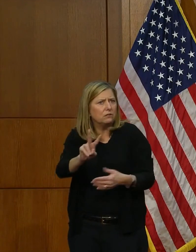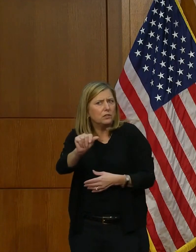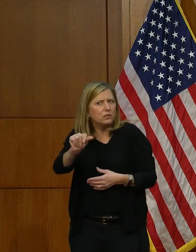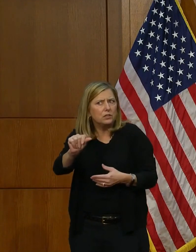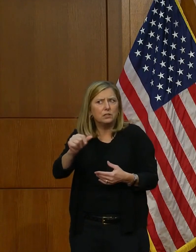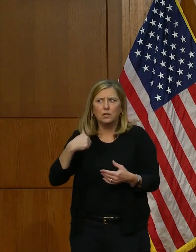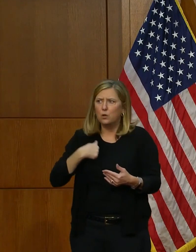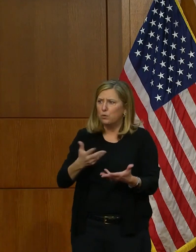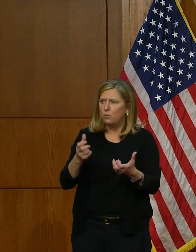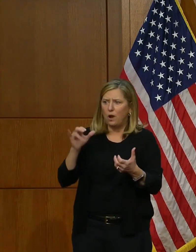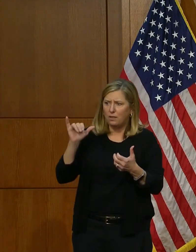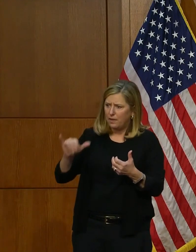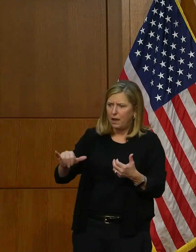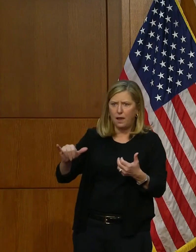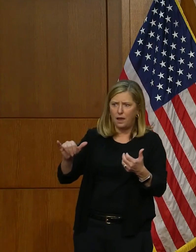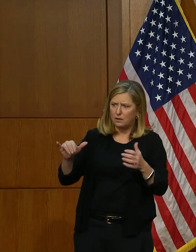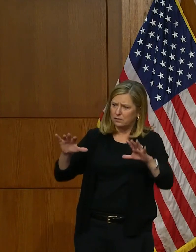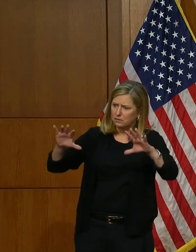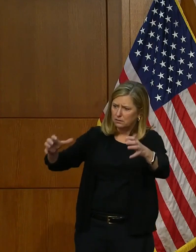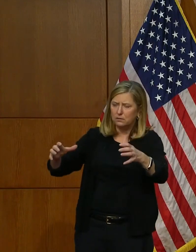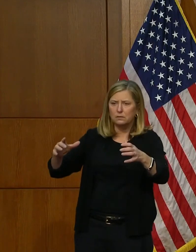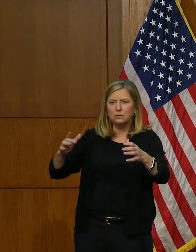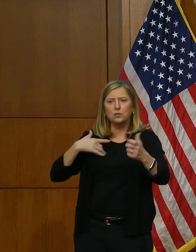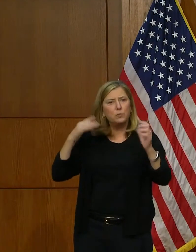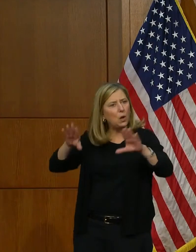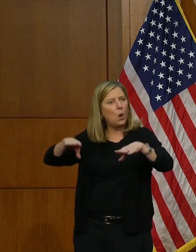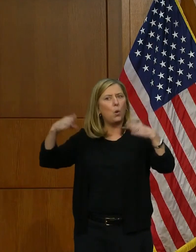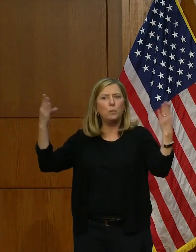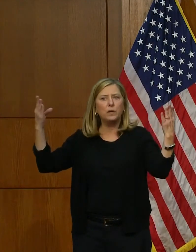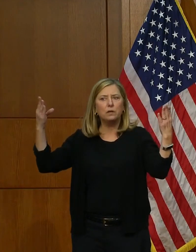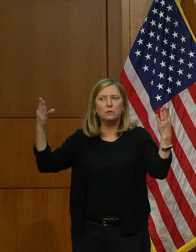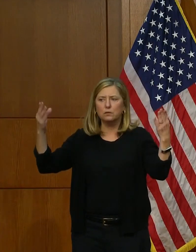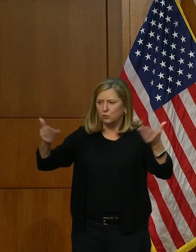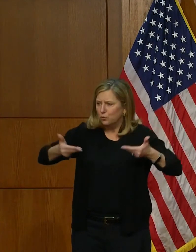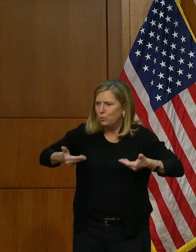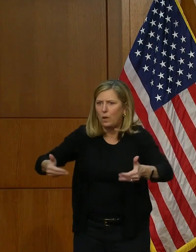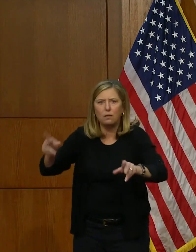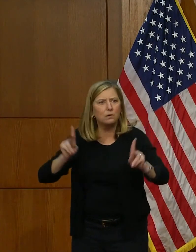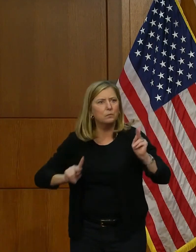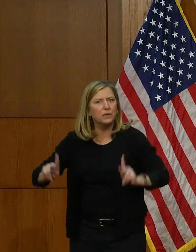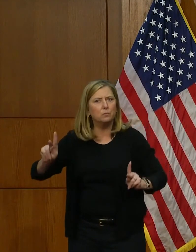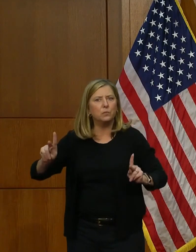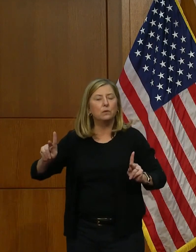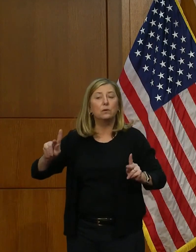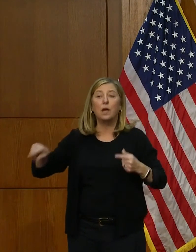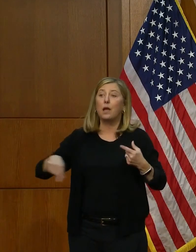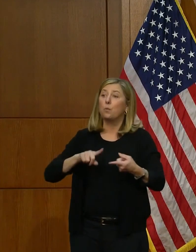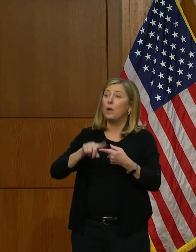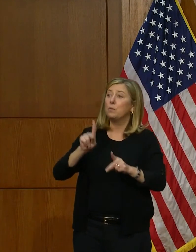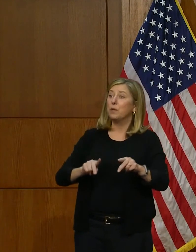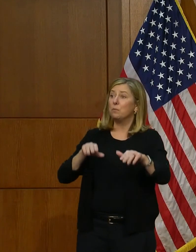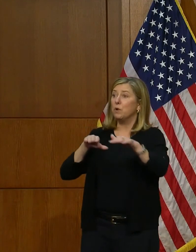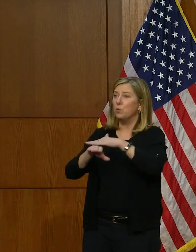WANT FOR ANY COLLEGE OR UNIVERSITY IN VIRGINIA IS FOR